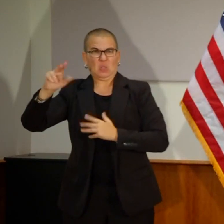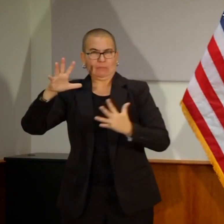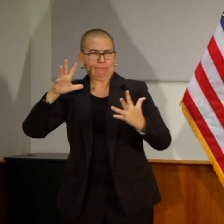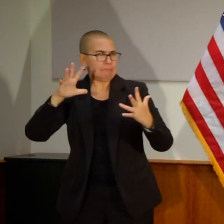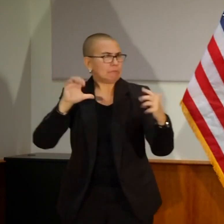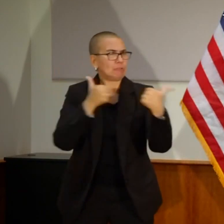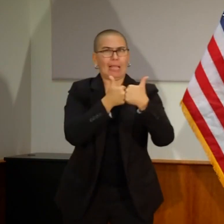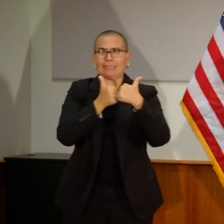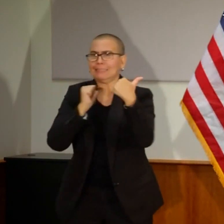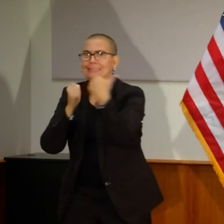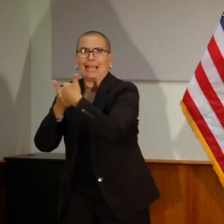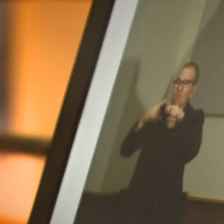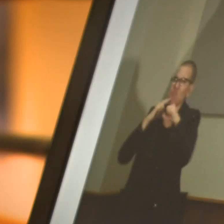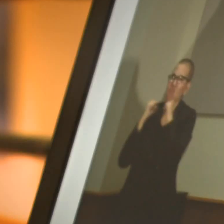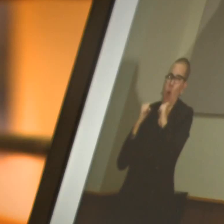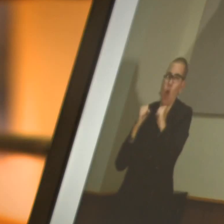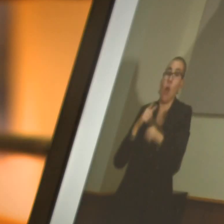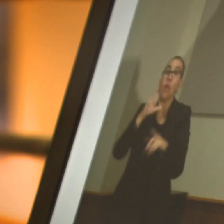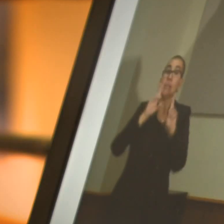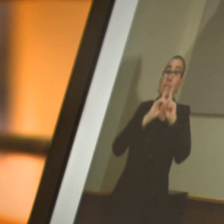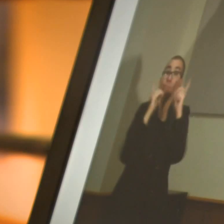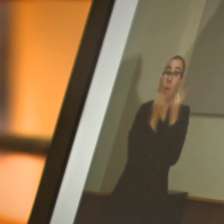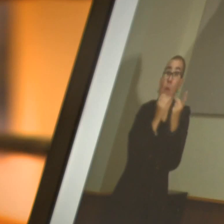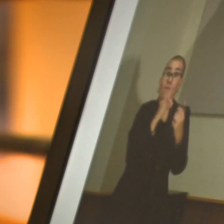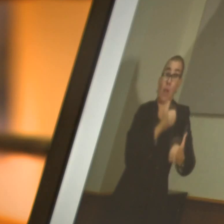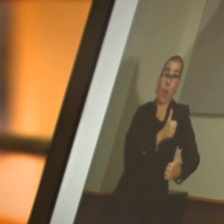LARGEST NATIONAL GUARD BRIGADES. BRIGADES. BRIGADES. >> BRIGADES. >> I BRIGADES. >> I KNOW BRIGADES. >> I KNOW OUR BRIGADES. >> I KNOW OUR STATE BRIGADES. >> I KNOW OUR STATE FACES I KNOW OUR STATE FACES I KNOW OUR STATE FACES UNPRECEDENTED I KNOW OUR STATE FACES UNPRECEDENTED CHALLENGES I KNOW OUR STATE FACES UNPRECEDENTED CHALLENGES AT UNPRECEDENTED CHALLENGES AT UNPRECEDENTED CHALLENGES AT THIS UNPRECEDENTED CHALLENGES AT THIS TIME. THIS TIME. THIS TIME. I THIS TIME. I AM THIS TIME. I AM EAGERLY